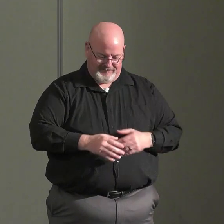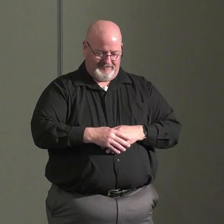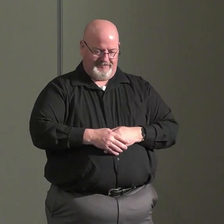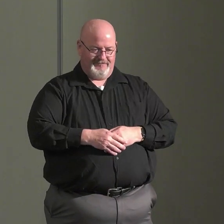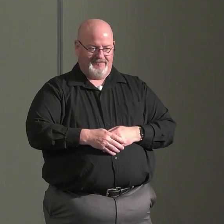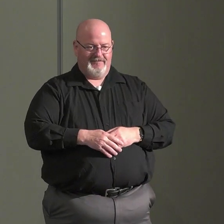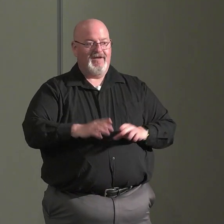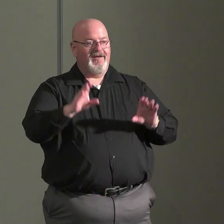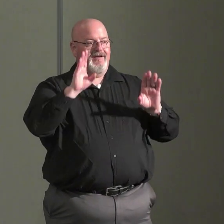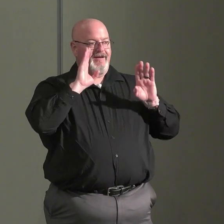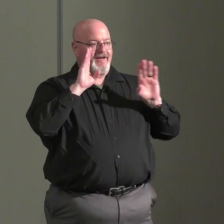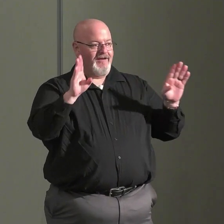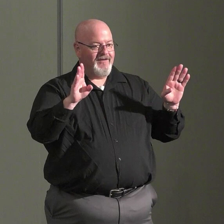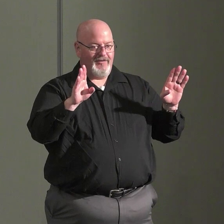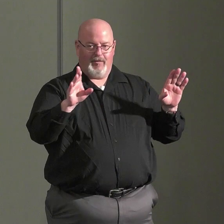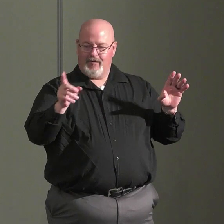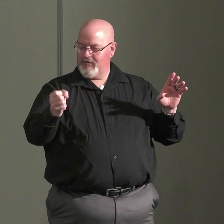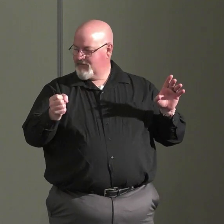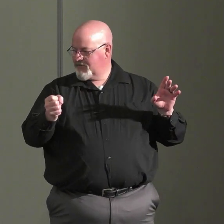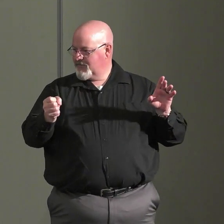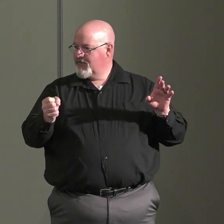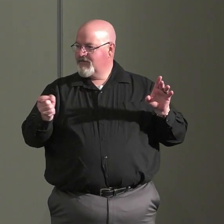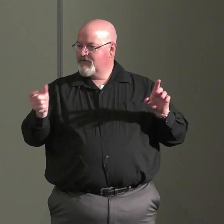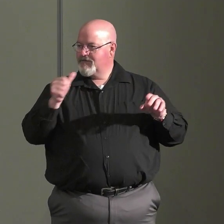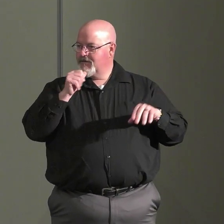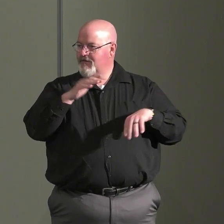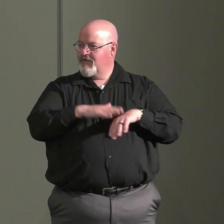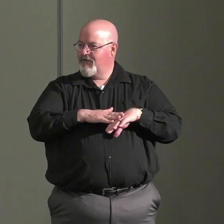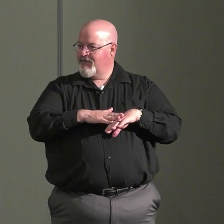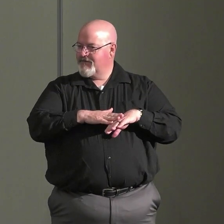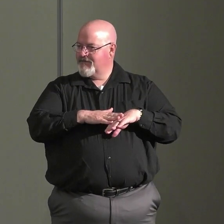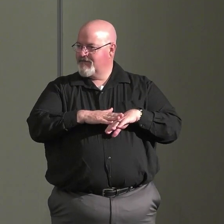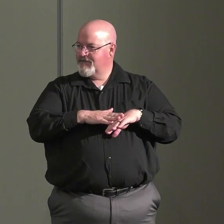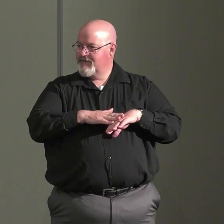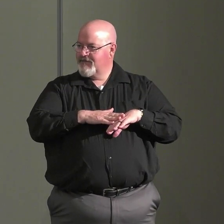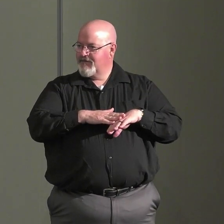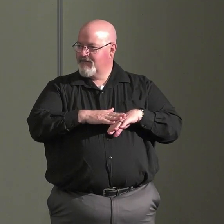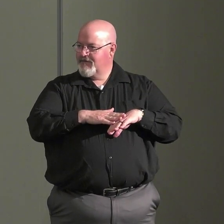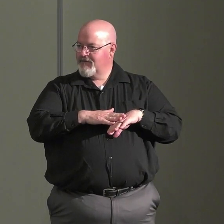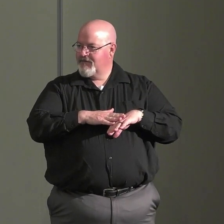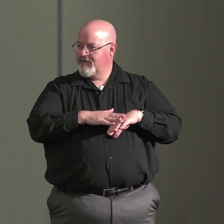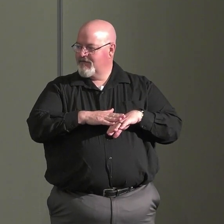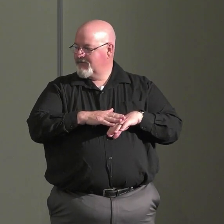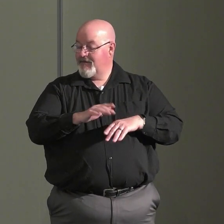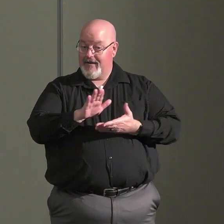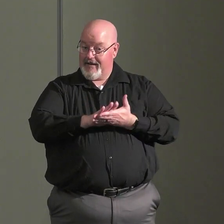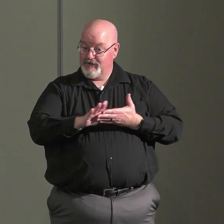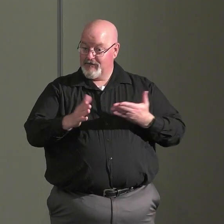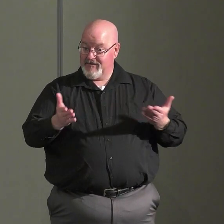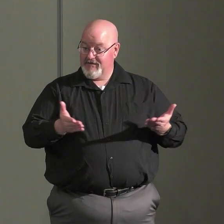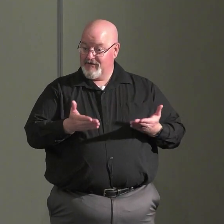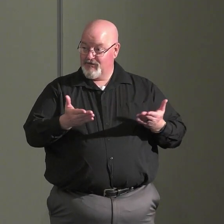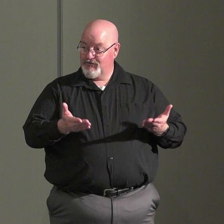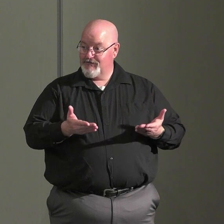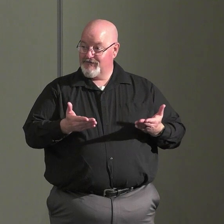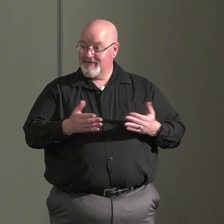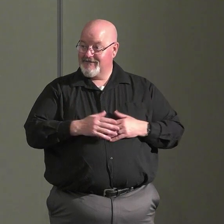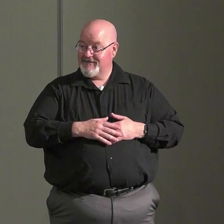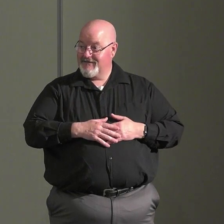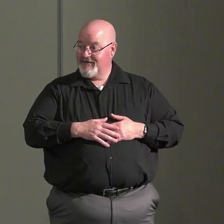Very nice to be here. >> MIKE: Hold on. Is it on? Nice to be here. Check. >> MIKE: Can we help her.